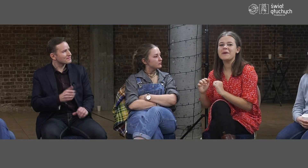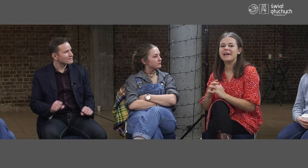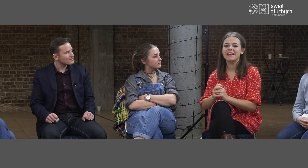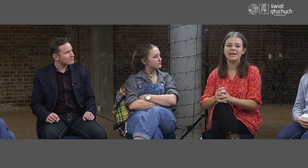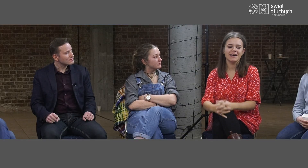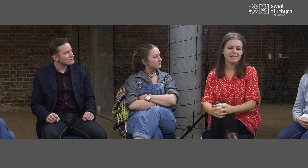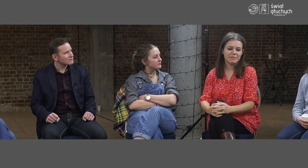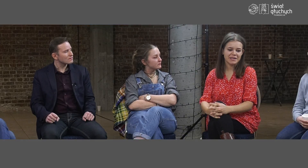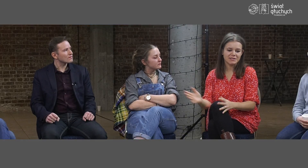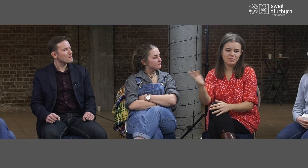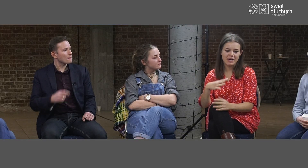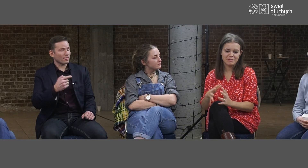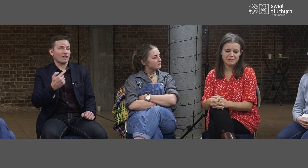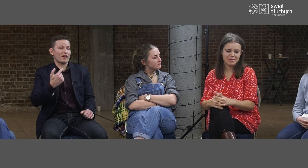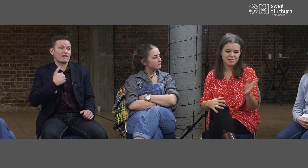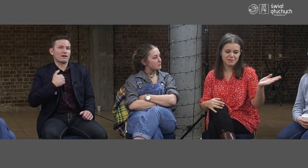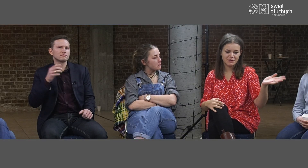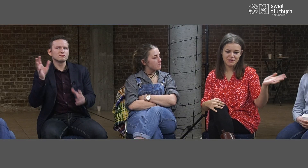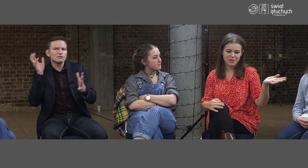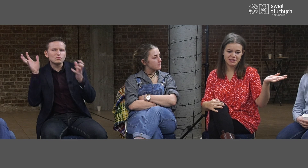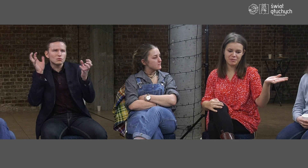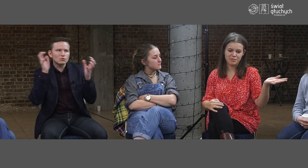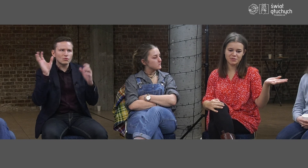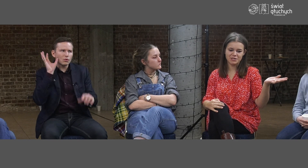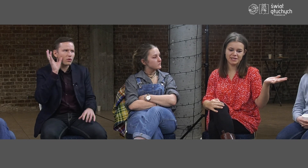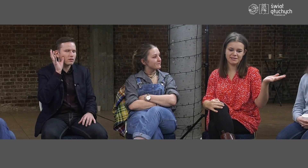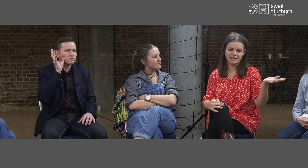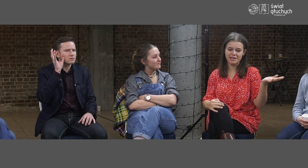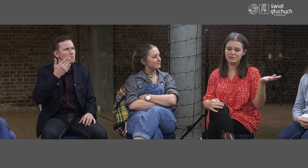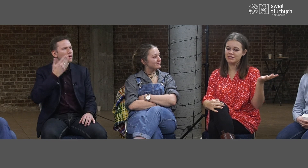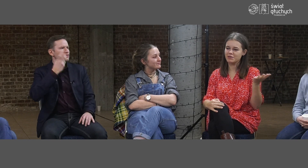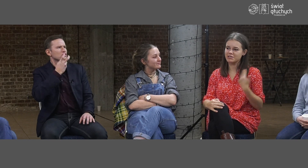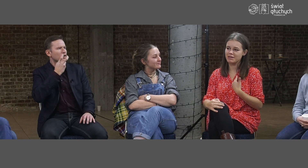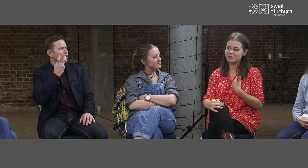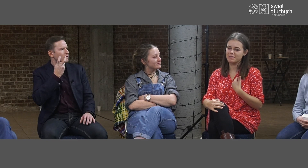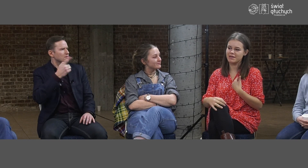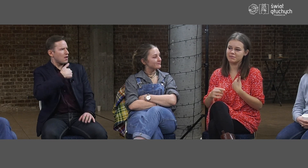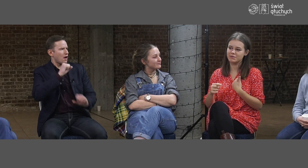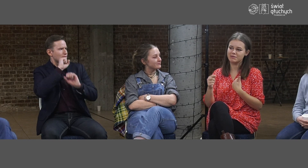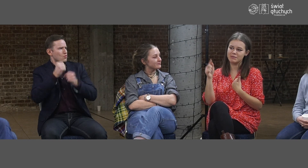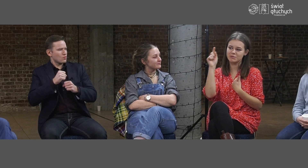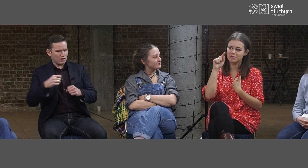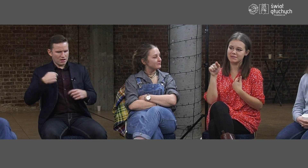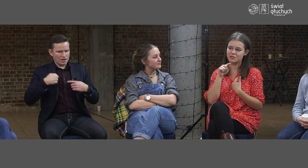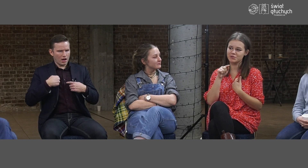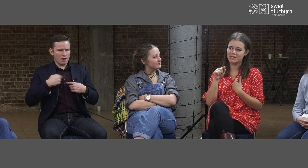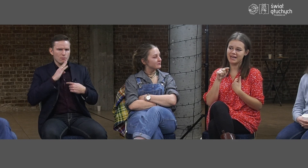[Karolina] As I listen, I find it very interesting because I have never really described myself as "hard of hearing" with a capital "H."